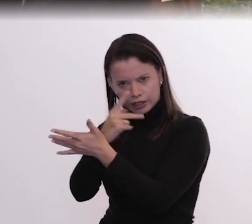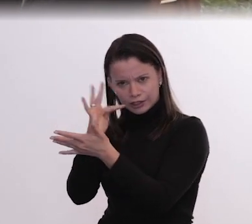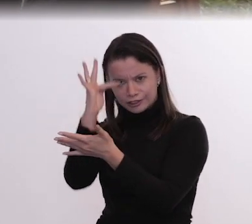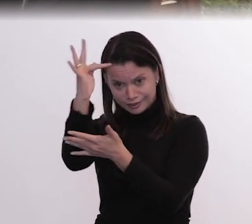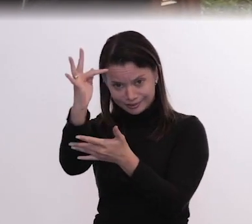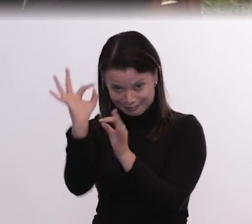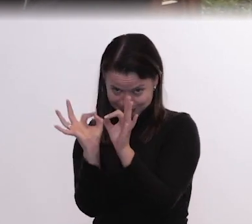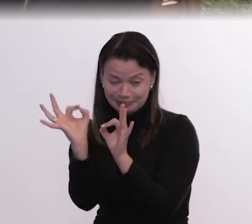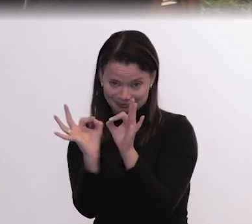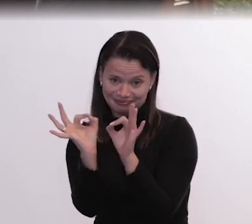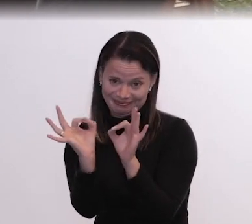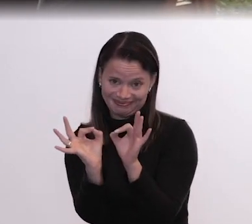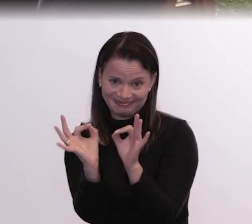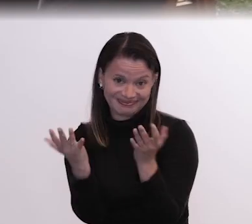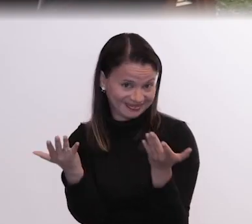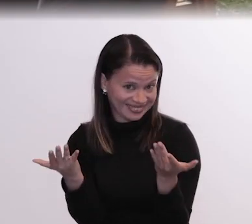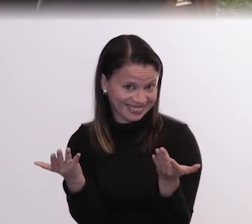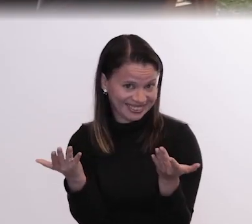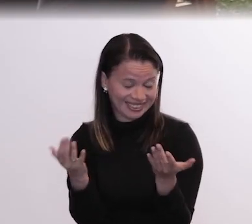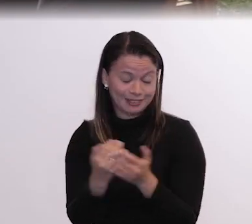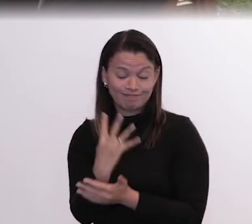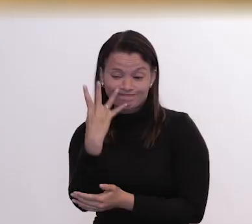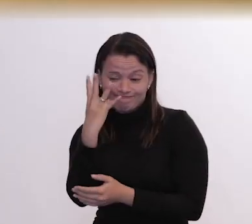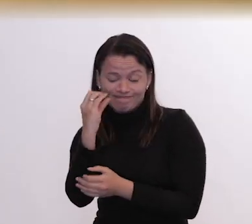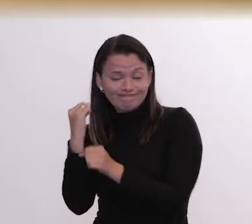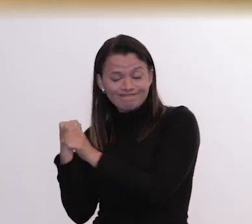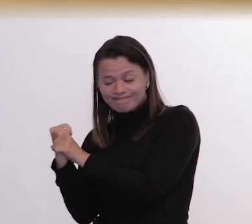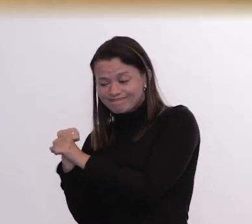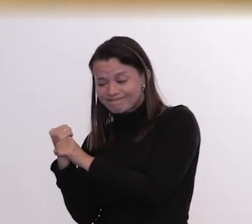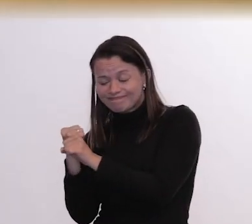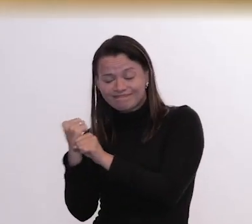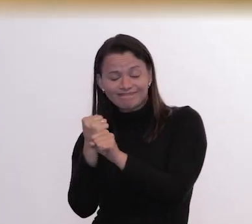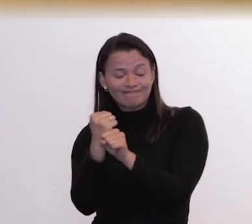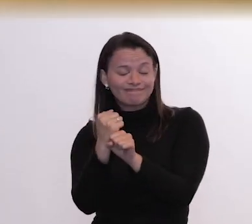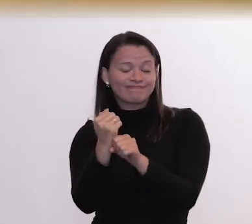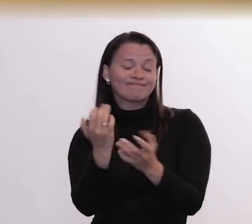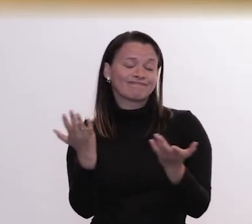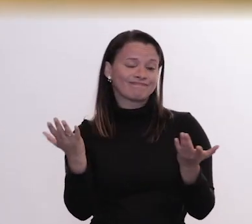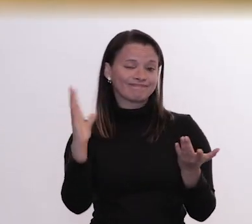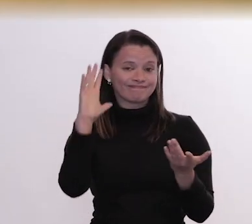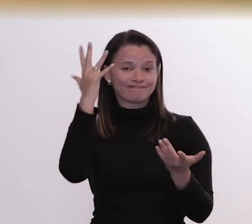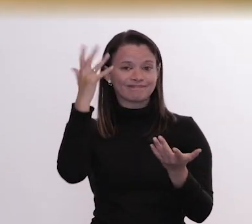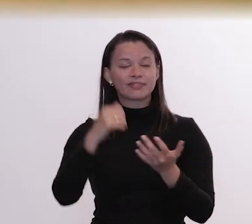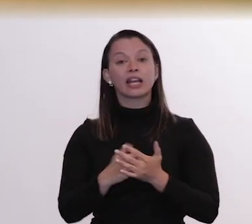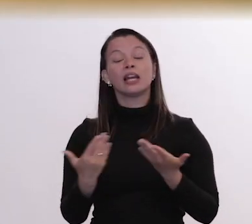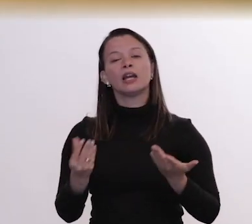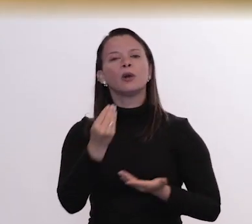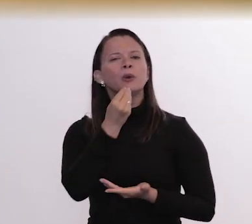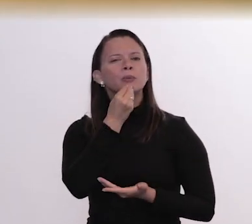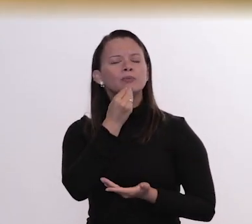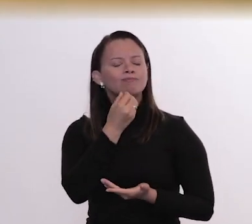diligently for the past 40 years. Saldiva, it’s a great opportunity to have a conversation like this, because